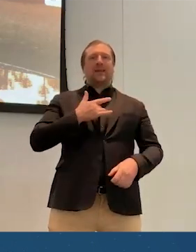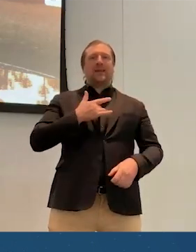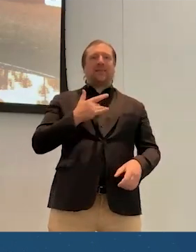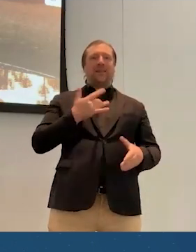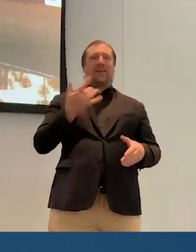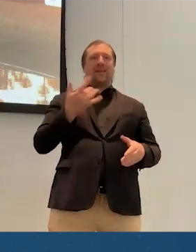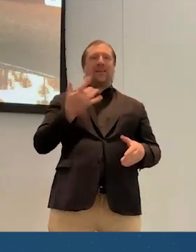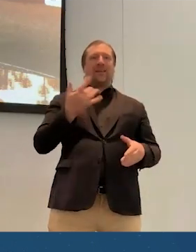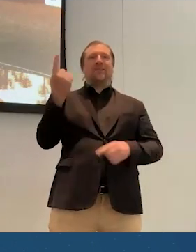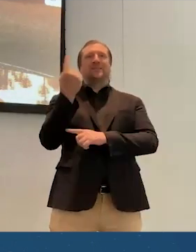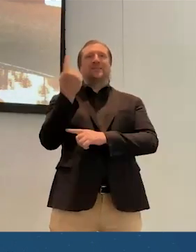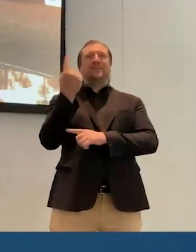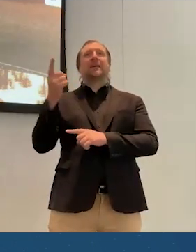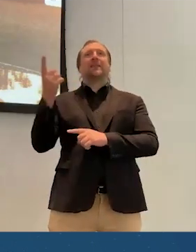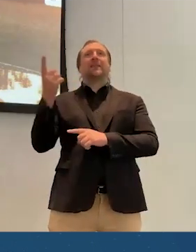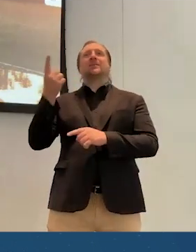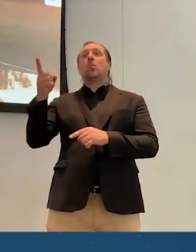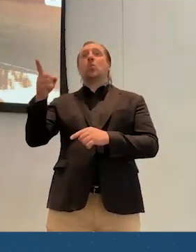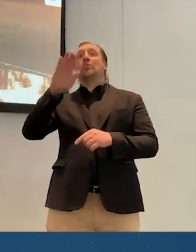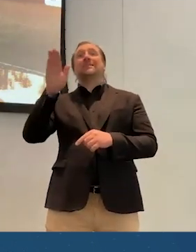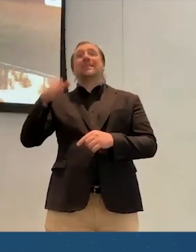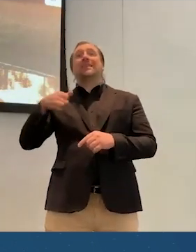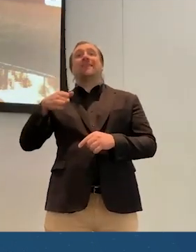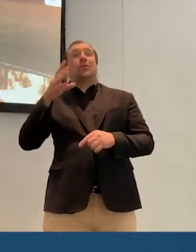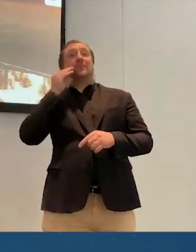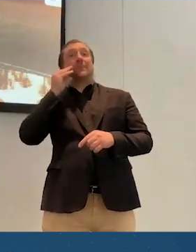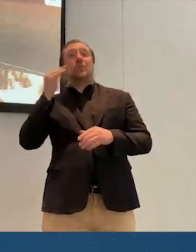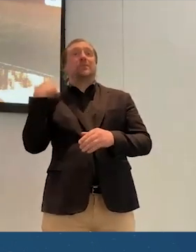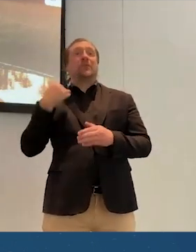that someone has never felt before?